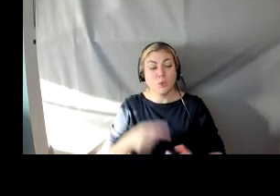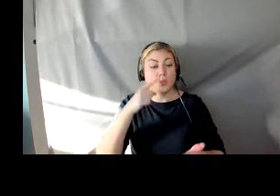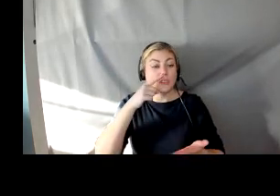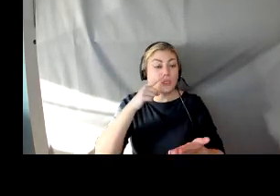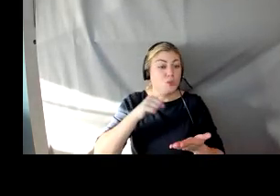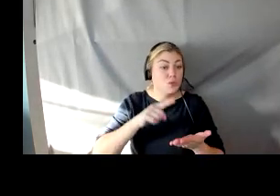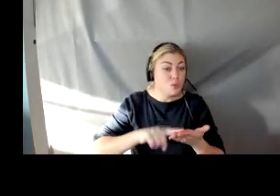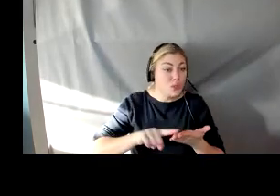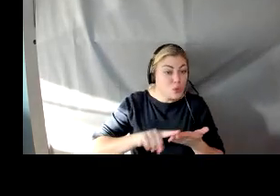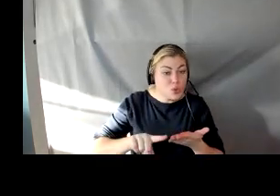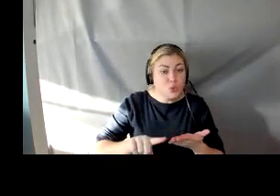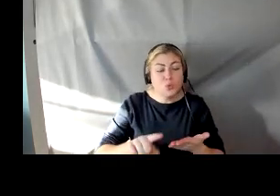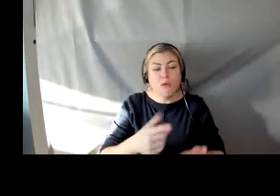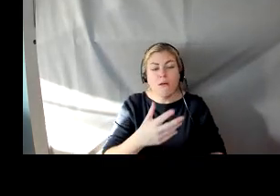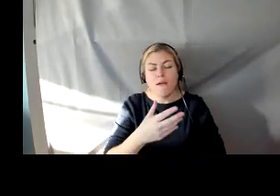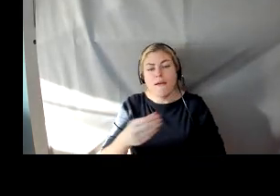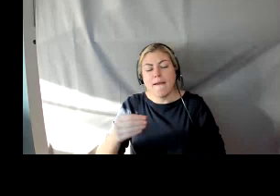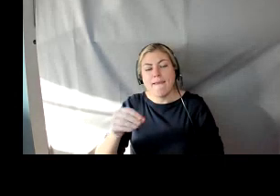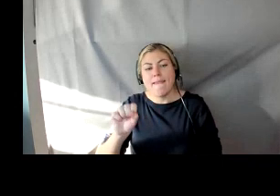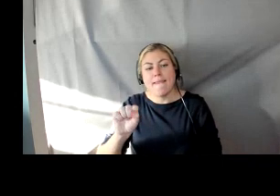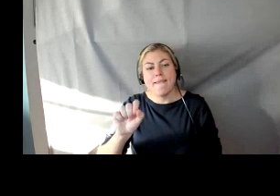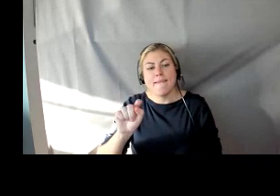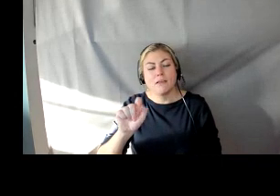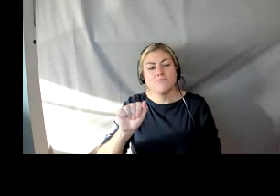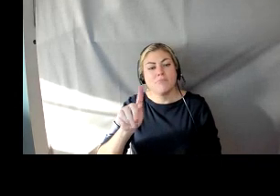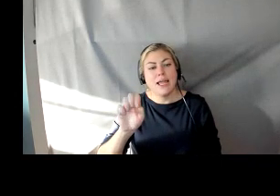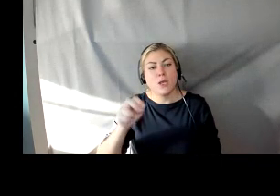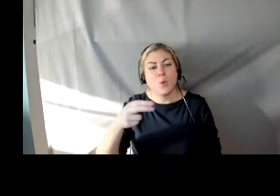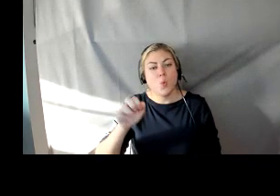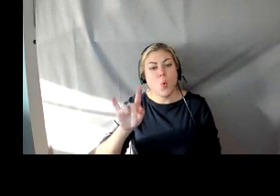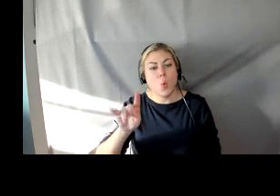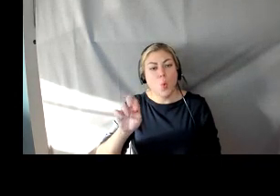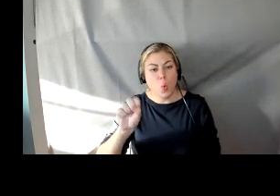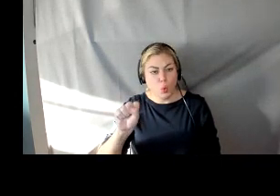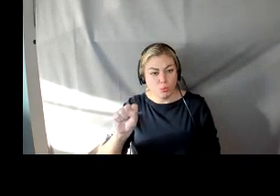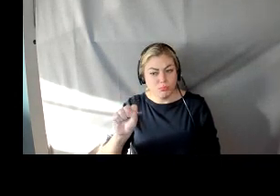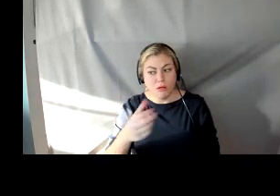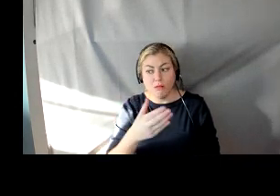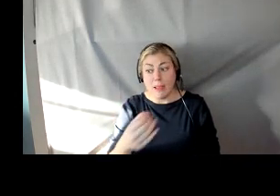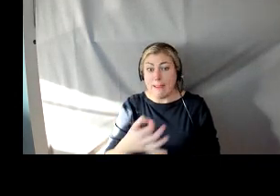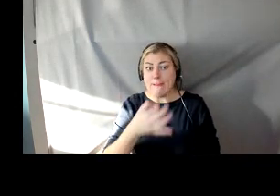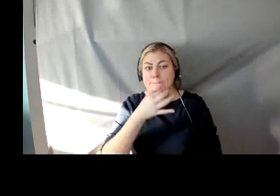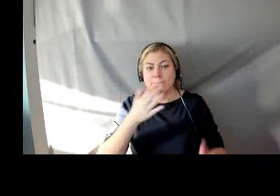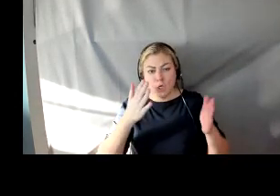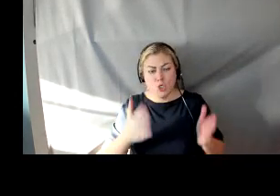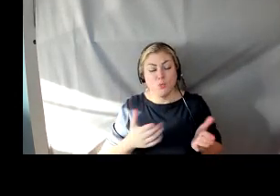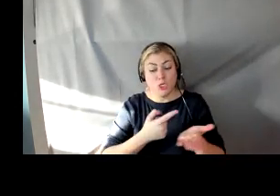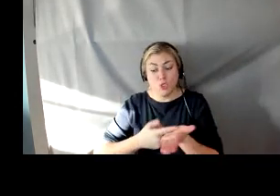outreach to stakeholders and the experts that we spoke with, we identified some themes.